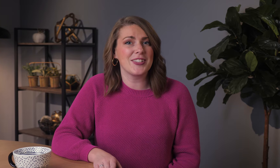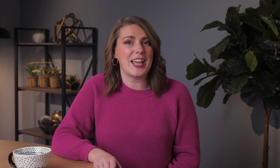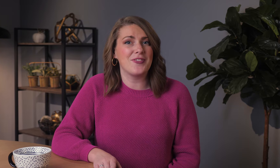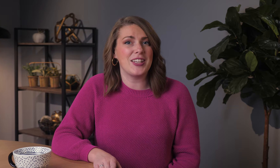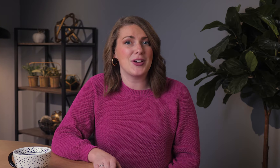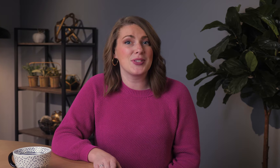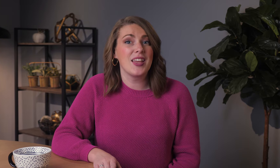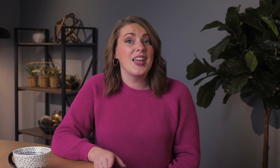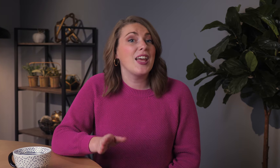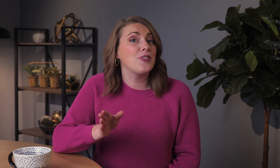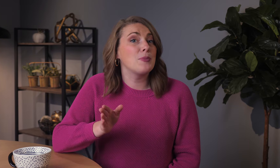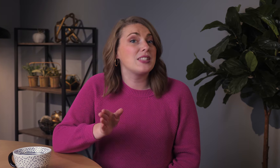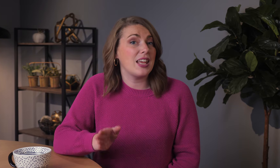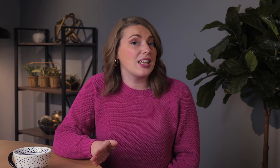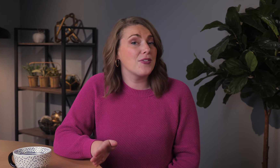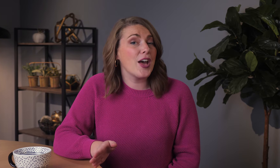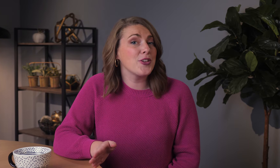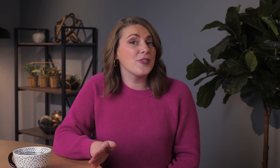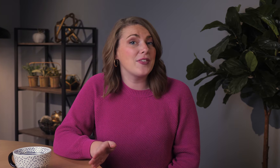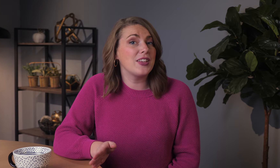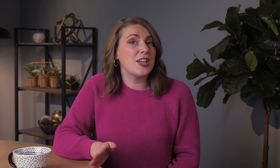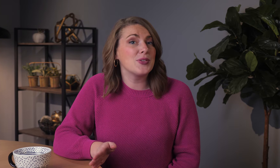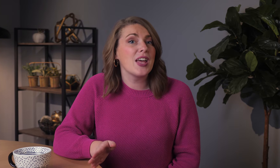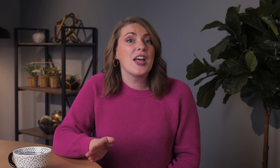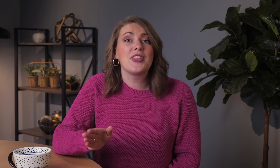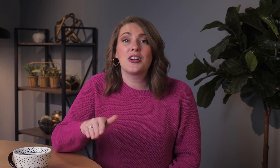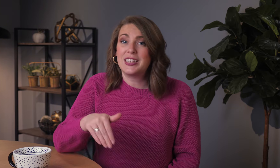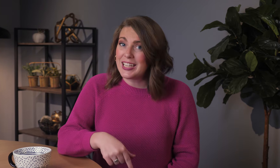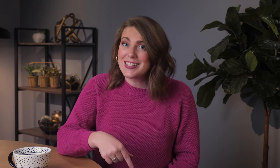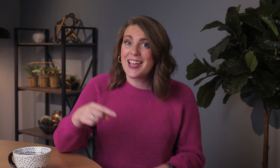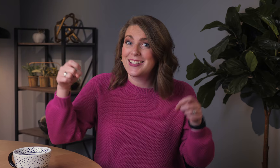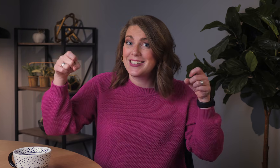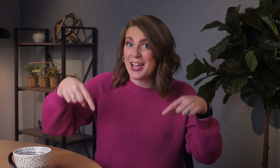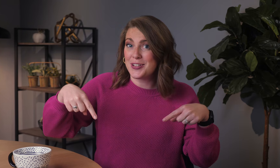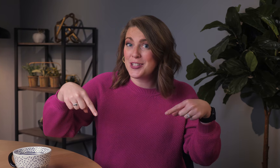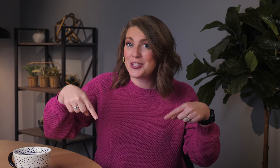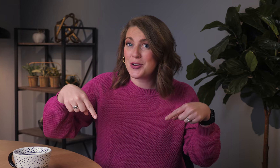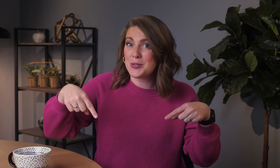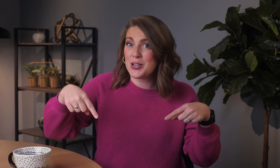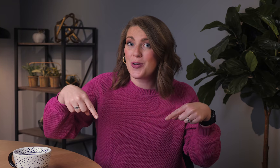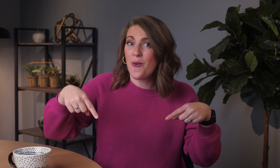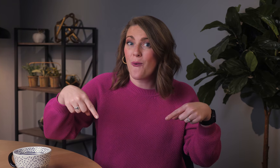sign videos. If you missed any of the other five videos, there are links down in the description,